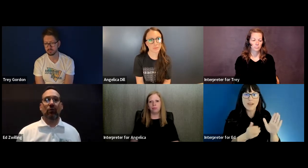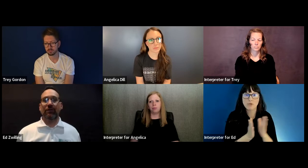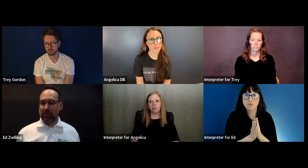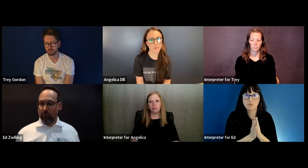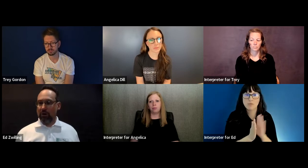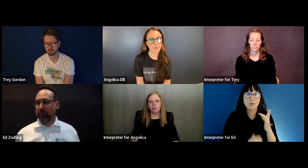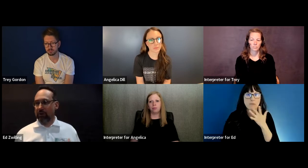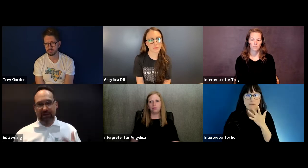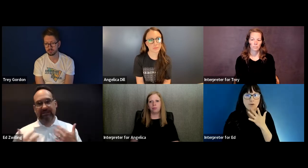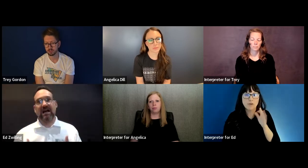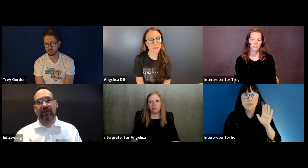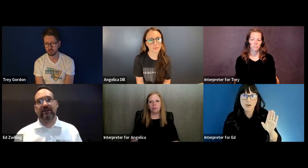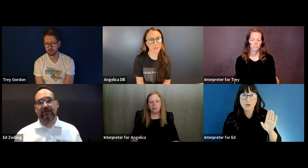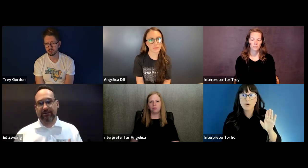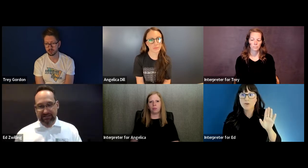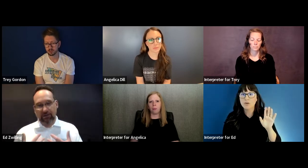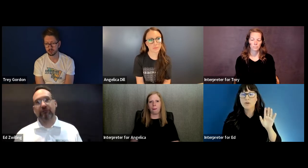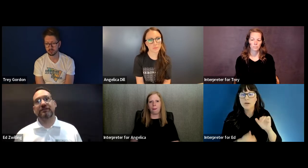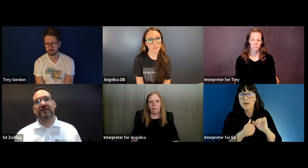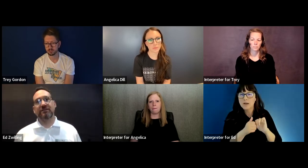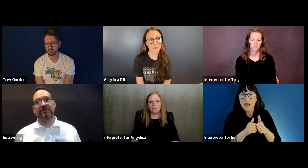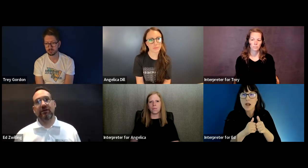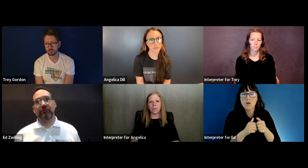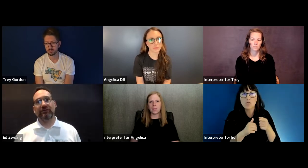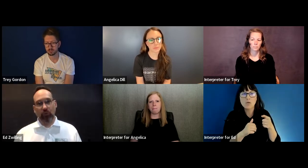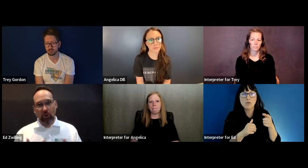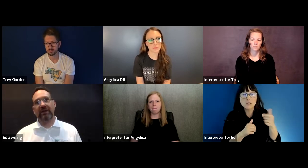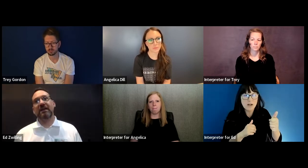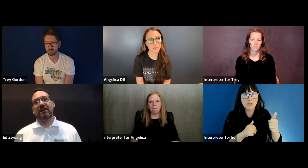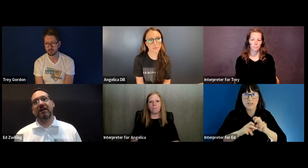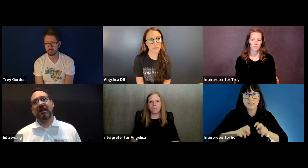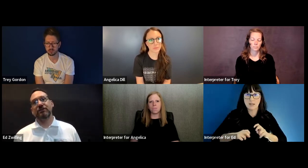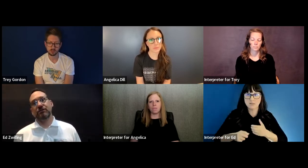what they what what they how they self-assess themselves as to what they can and can't do